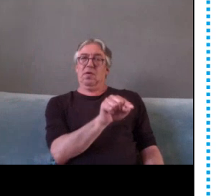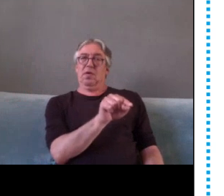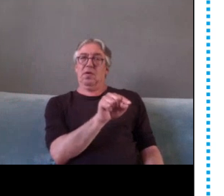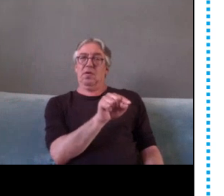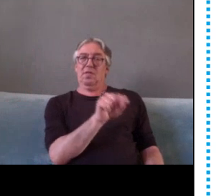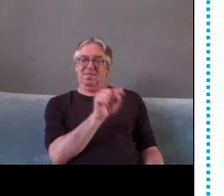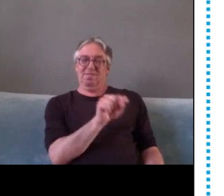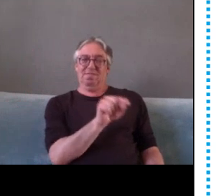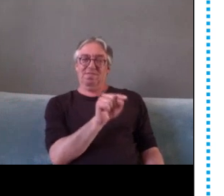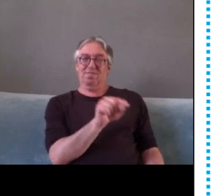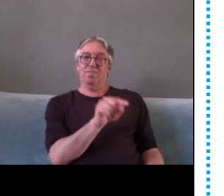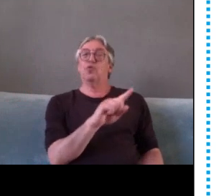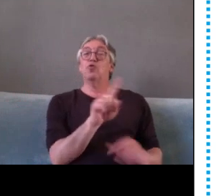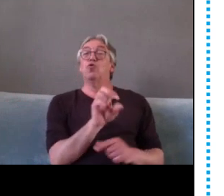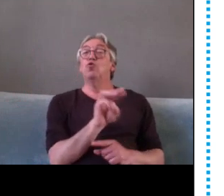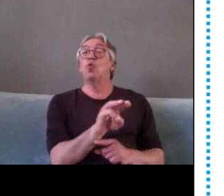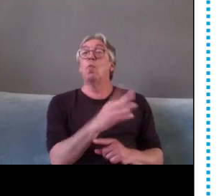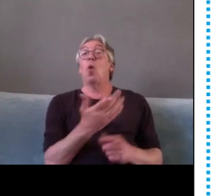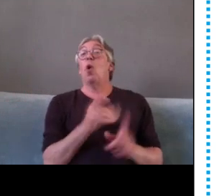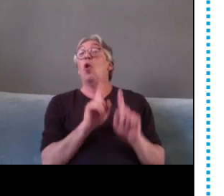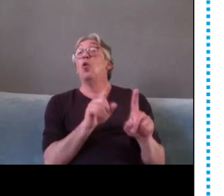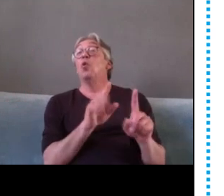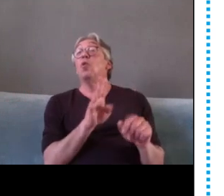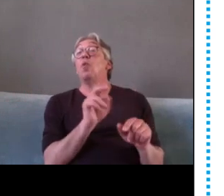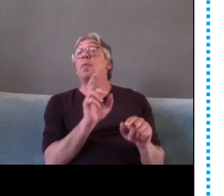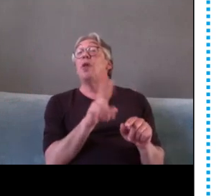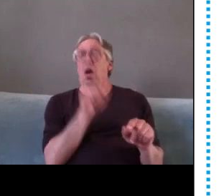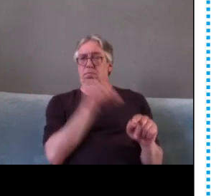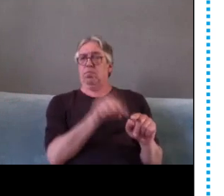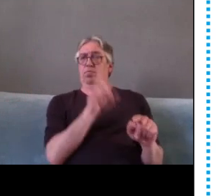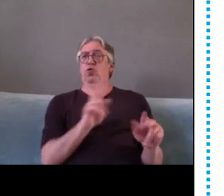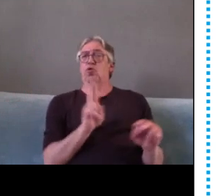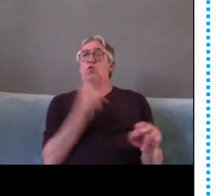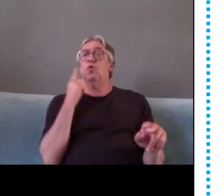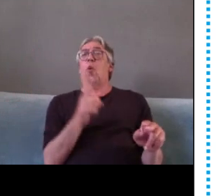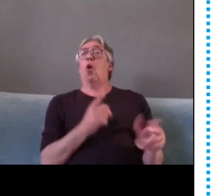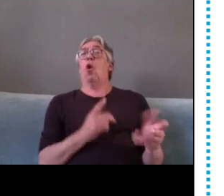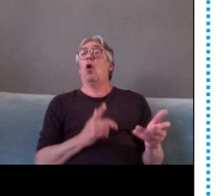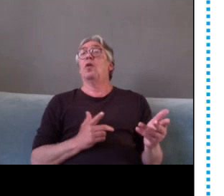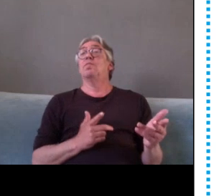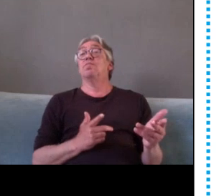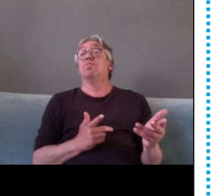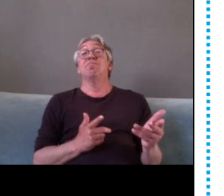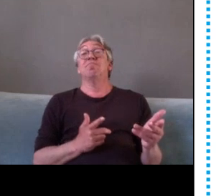for their relay services, and they'll need to bear the cost.